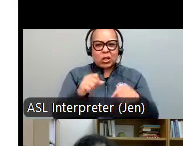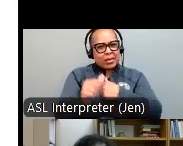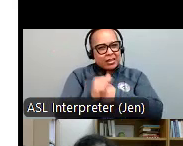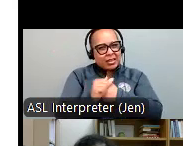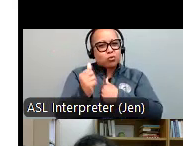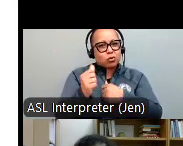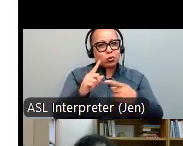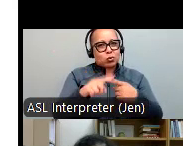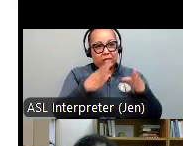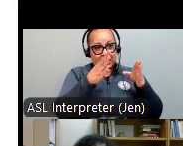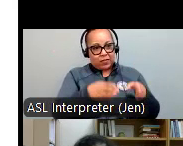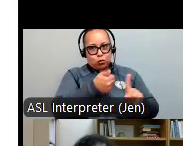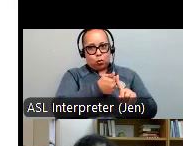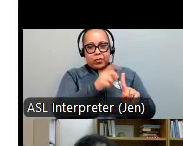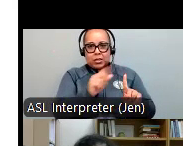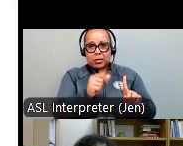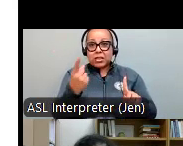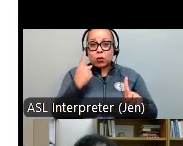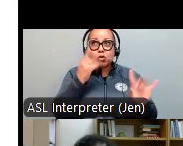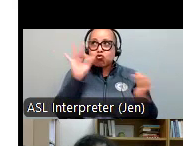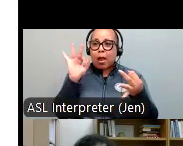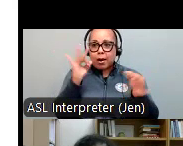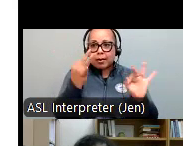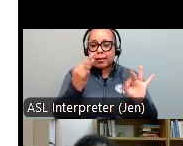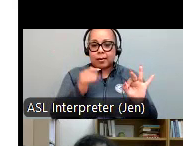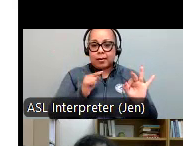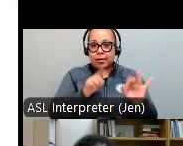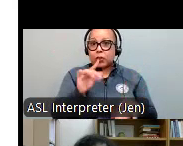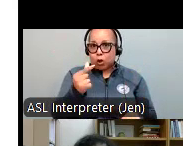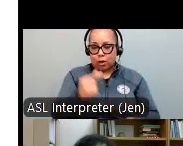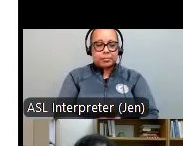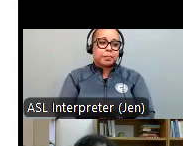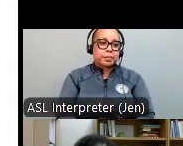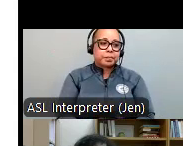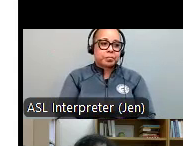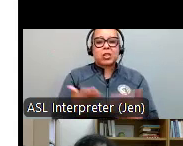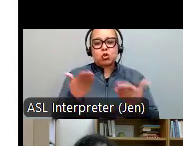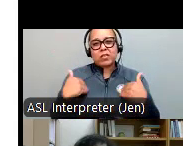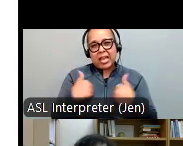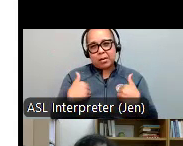the individual with a disability if you distract the the dog. Service animals are different than